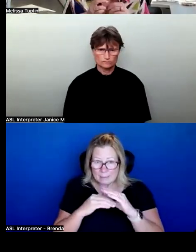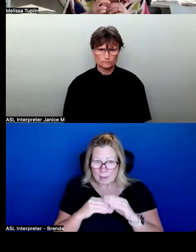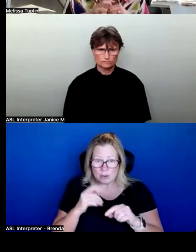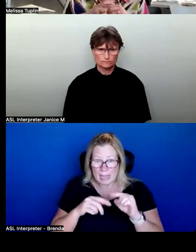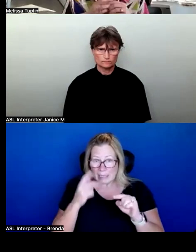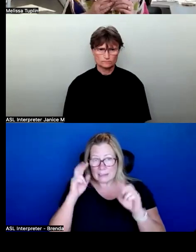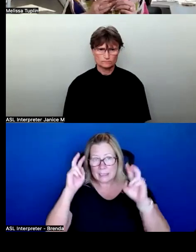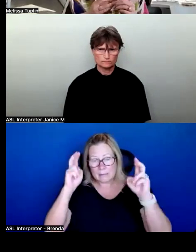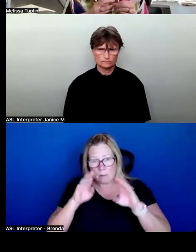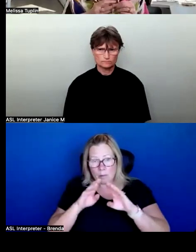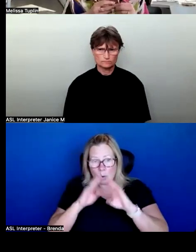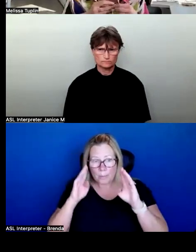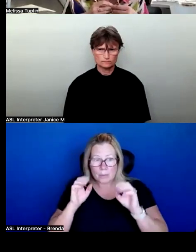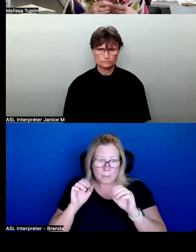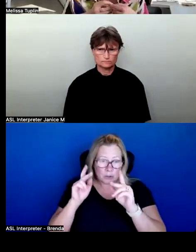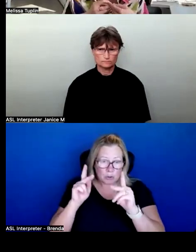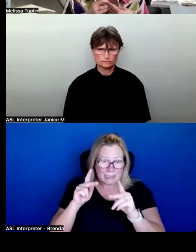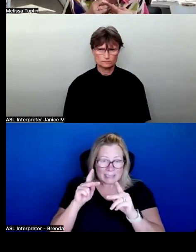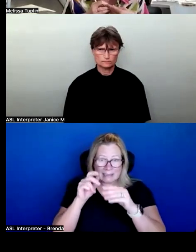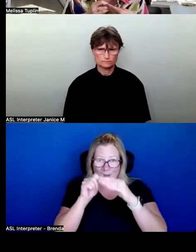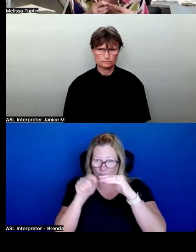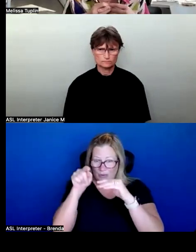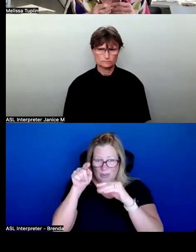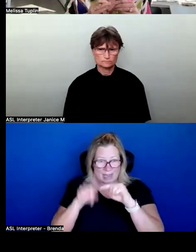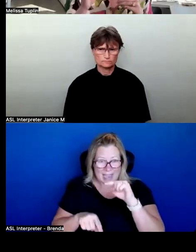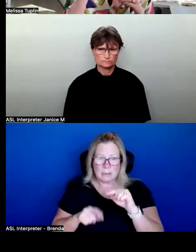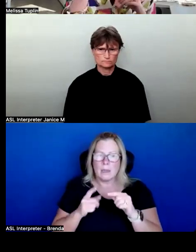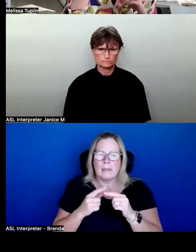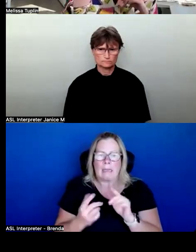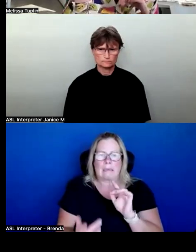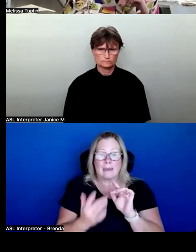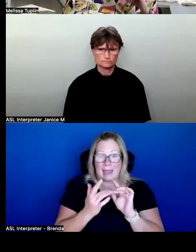not going to go through every single point in the application checklist, so please review the